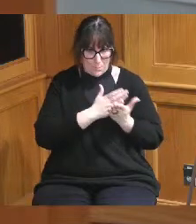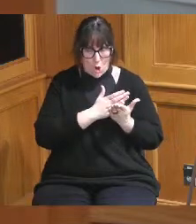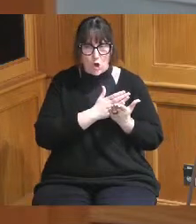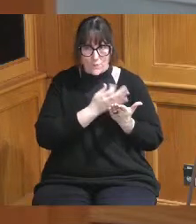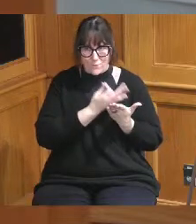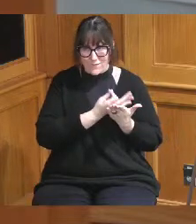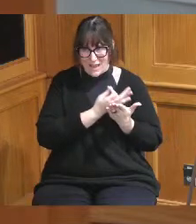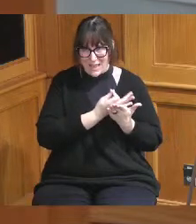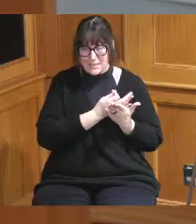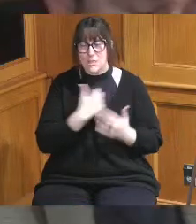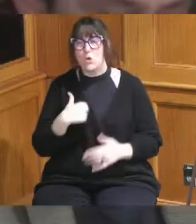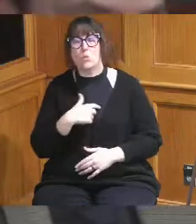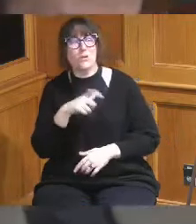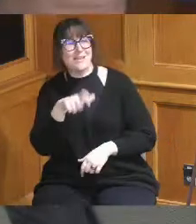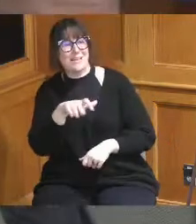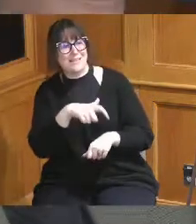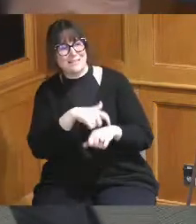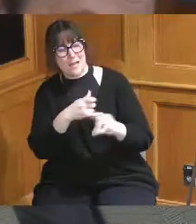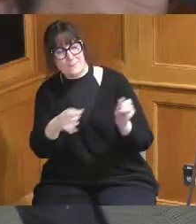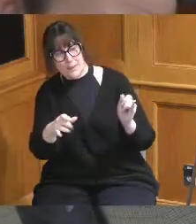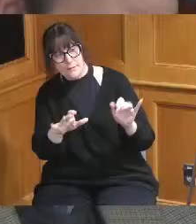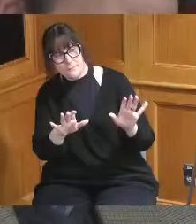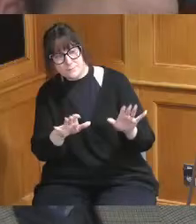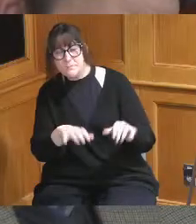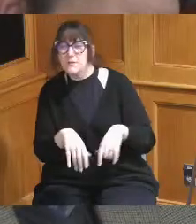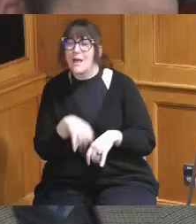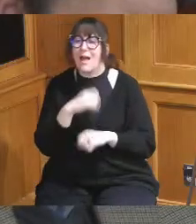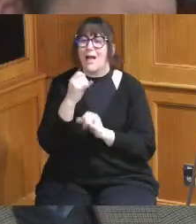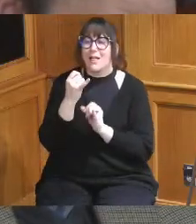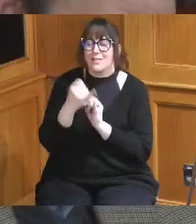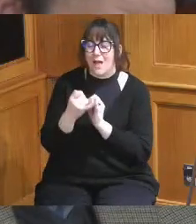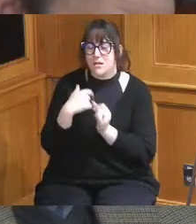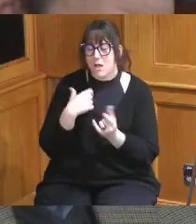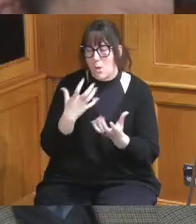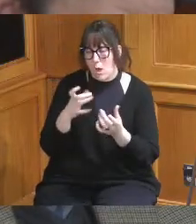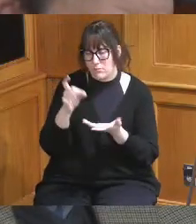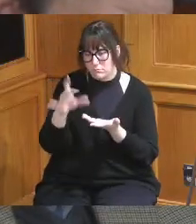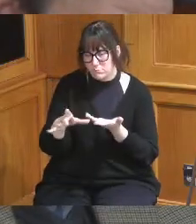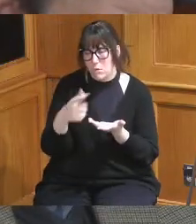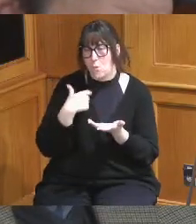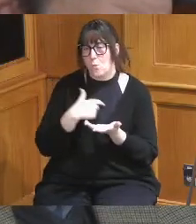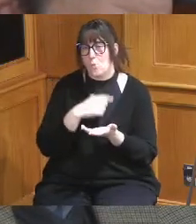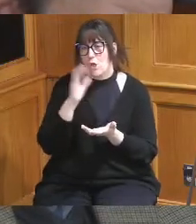a we need a timeline lastly I just want to say as we're looking for a permanent funding source and